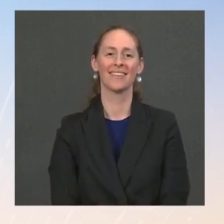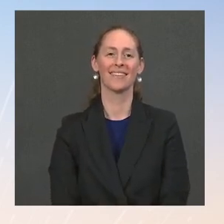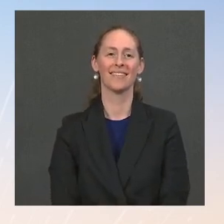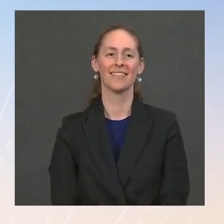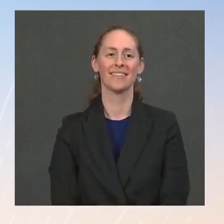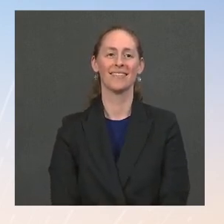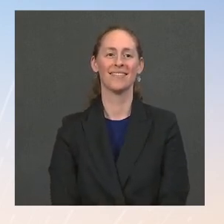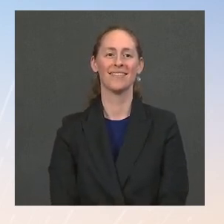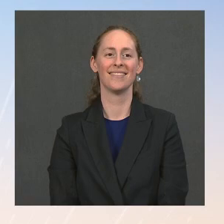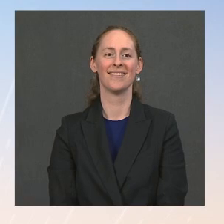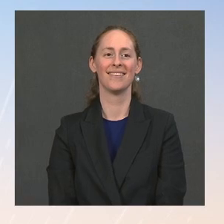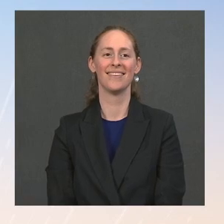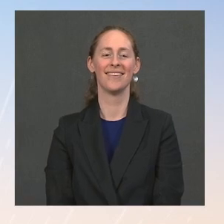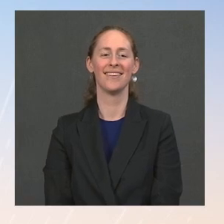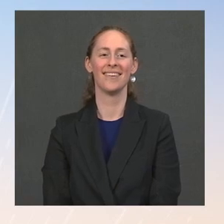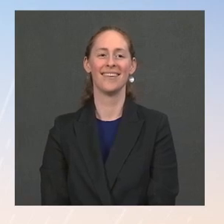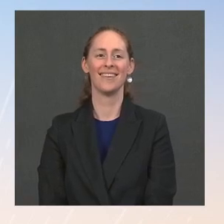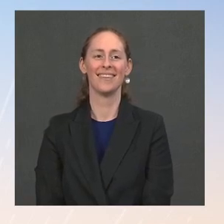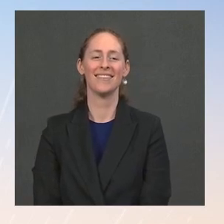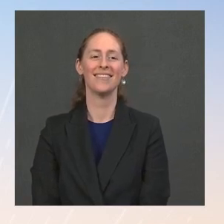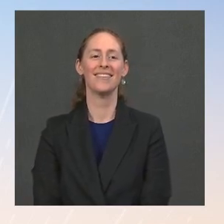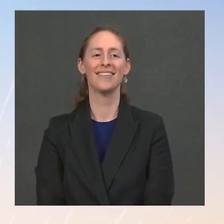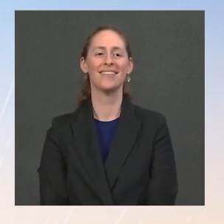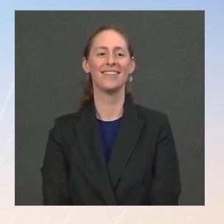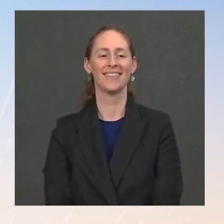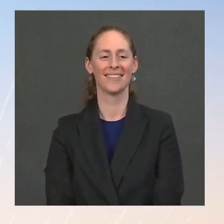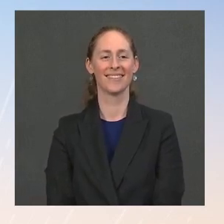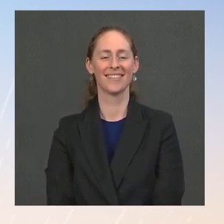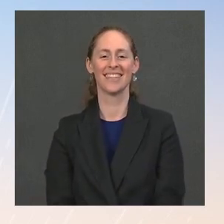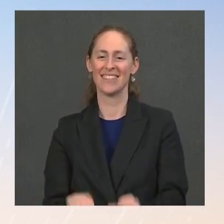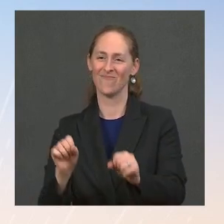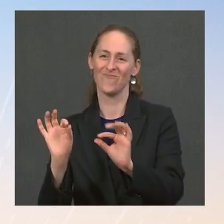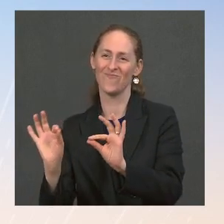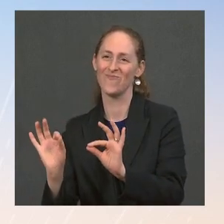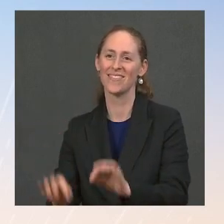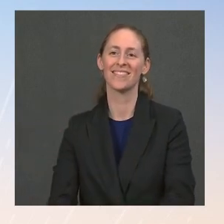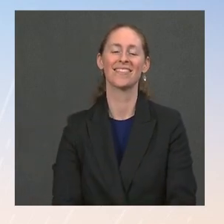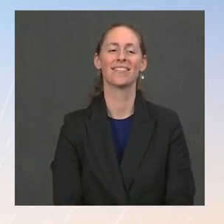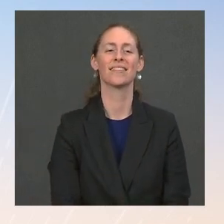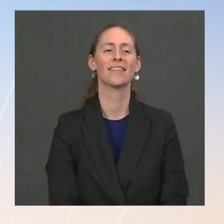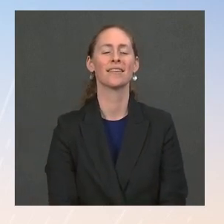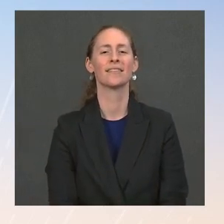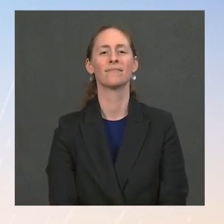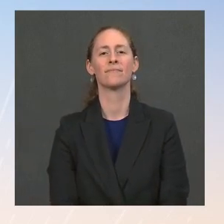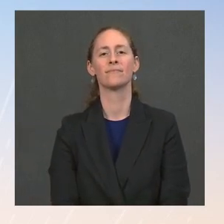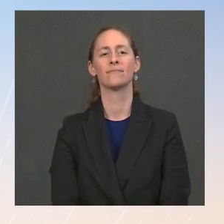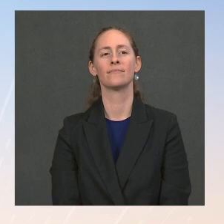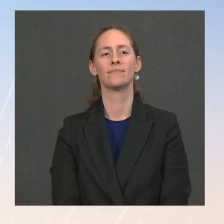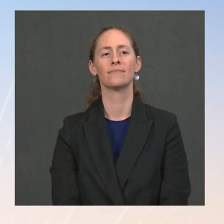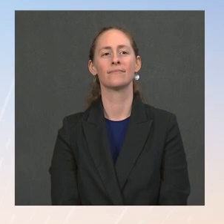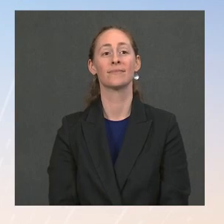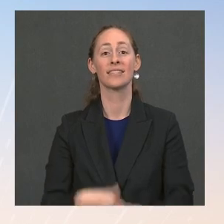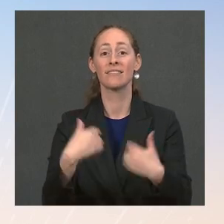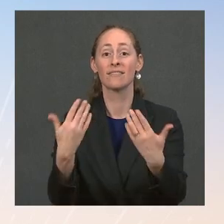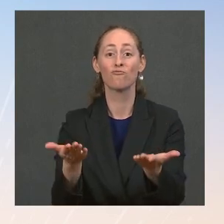Okay, with that -- with that, Aamer. The Press: I don't know how I top that. Ms. Psaki: You can give him --